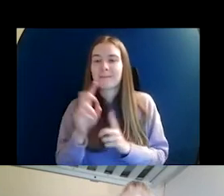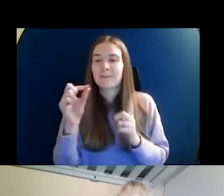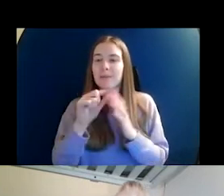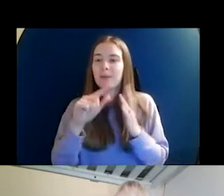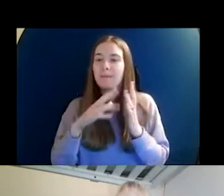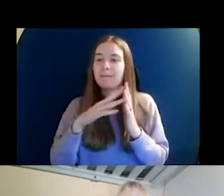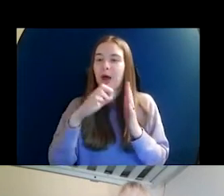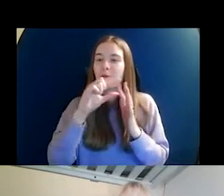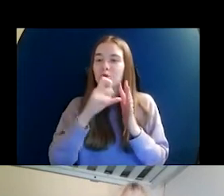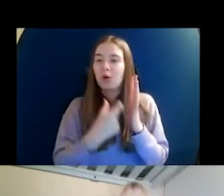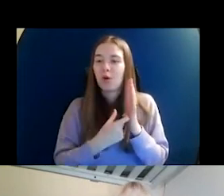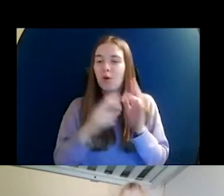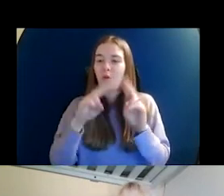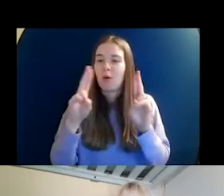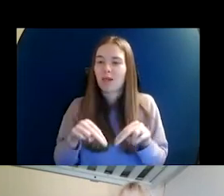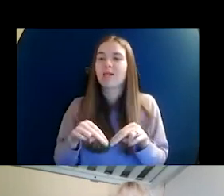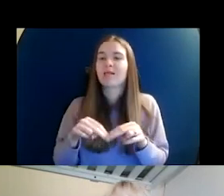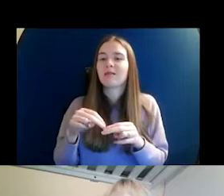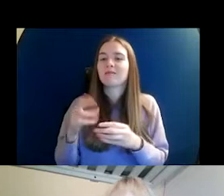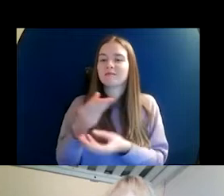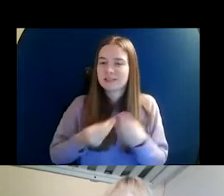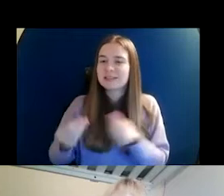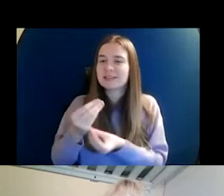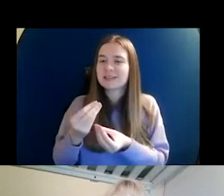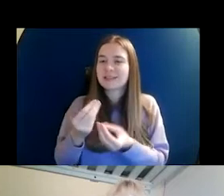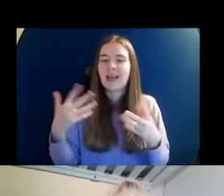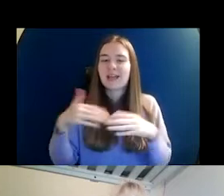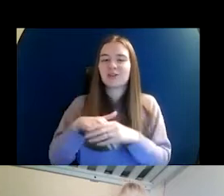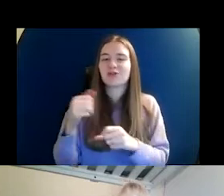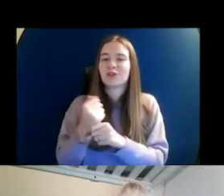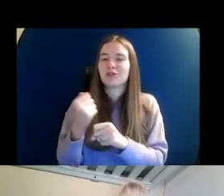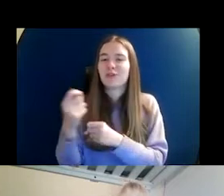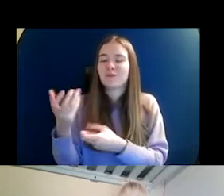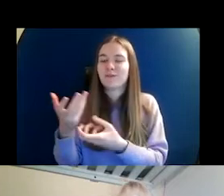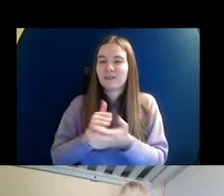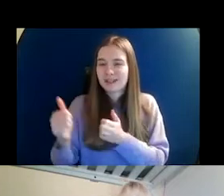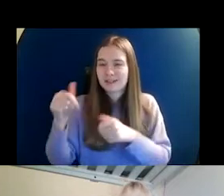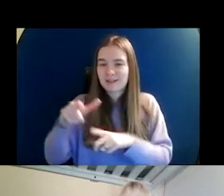which is an intergenerational facility in Edinburgh. So it combines early learning